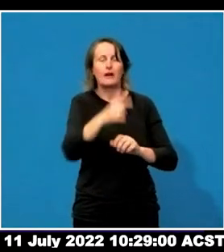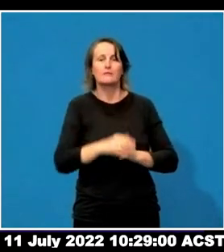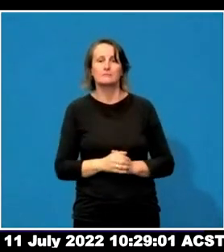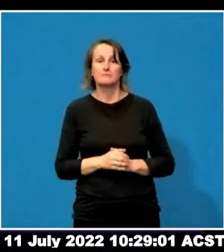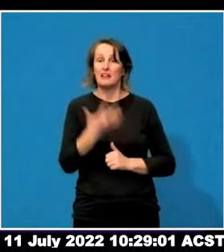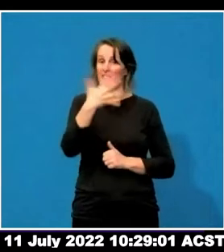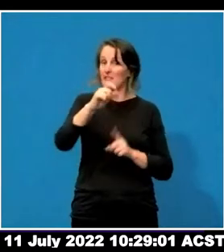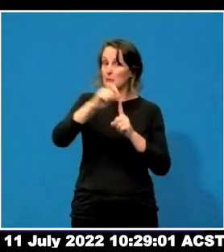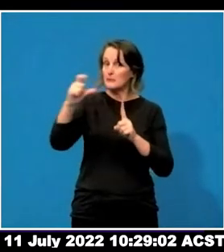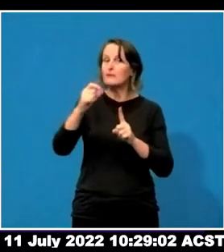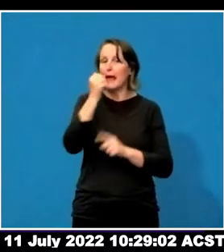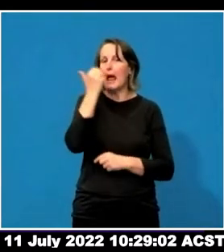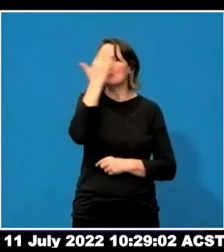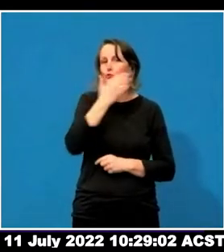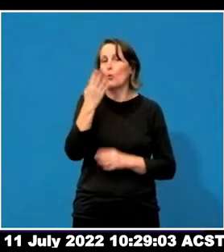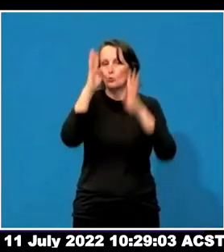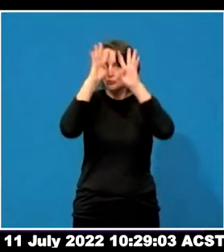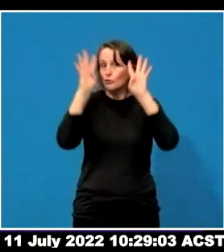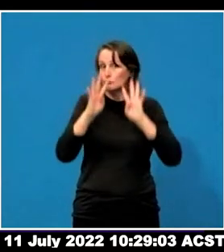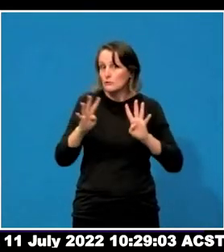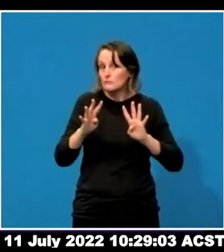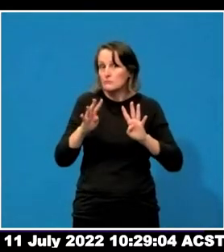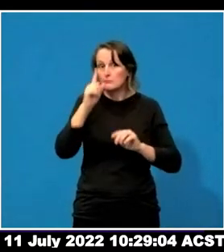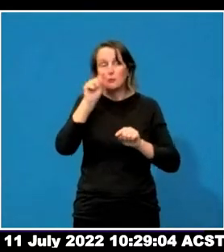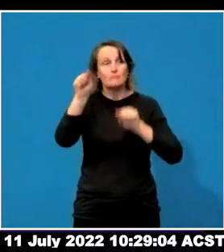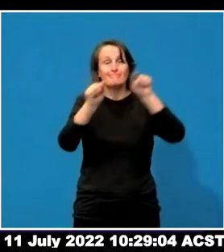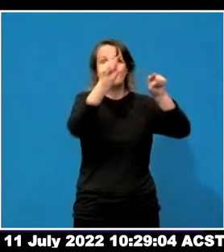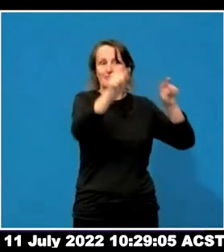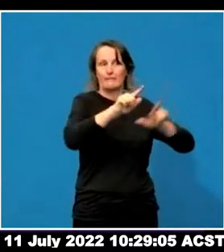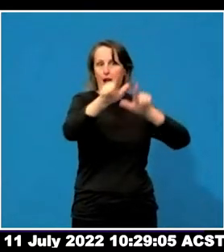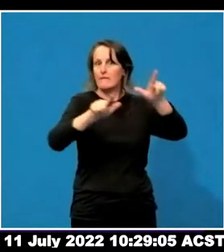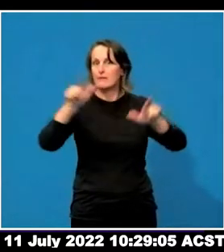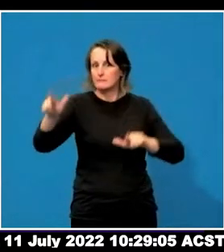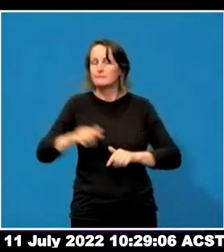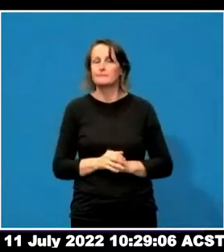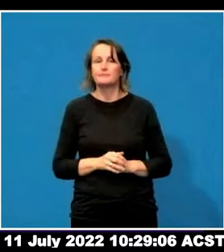Islanders. These statistics, if they are accurate, mean that the current public